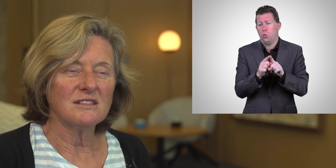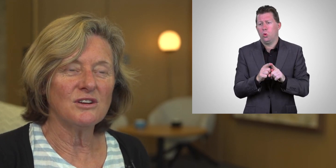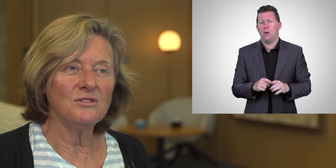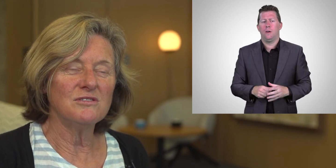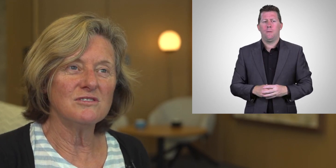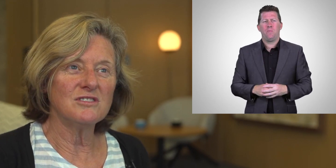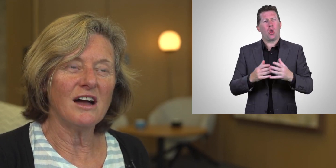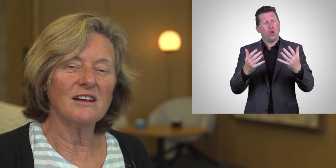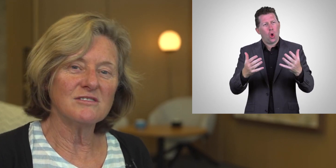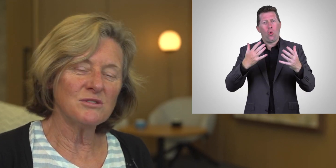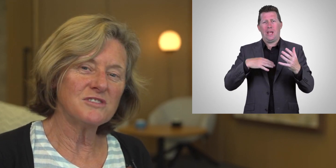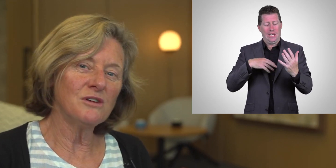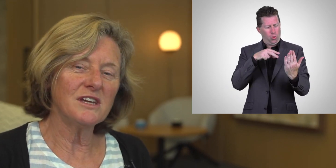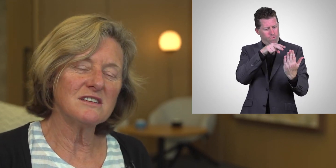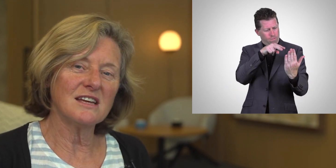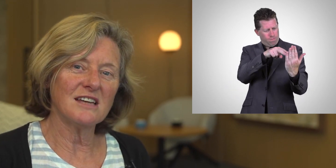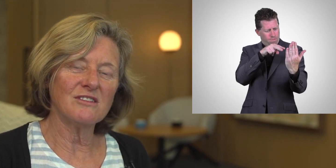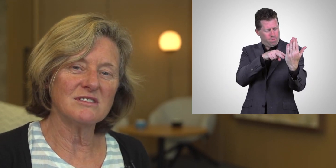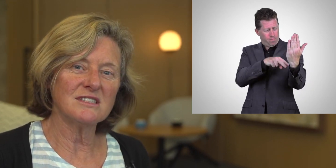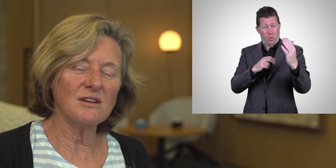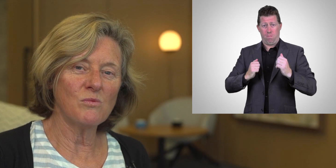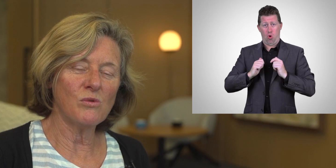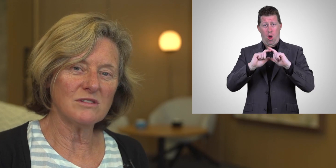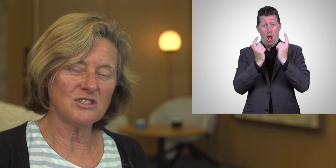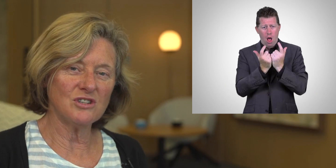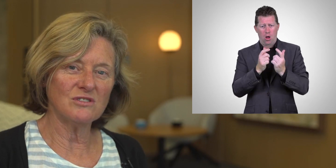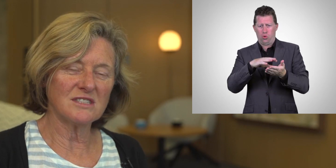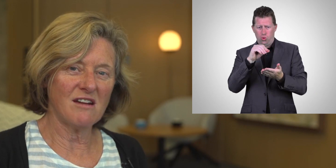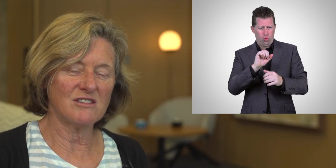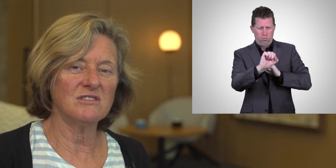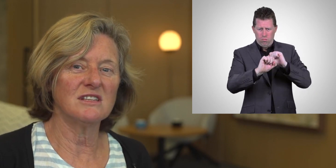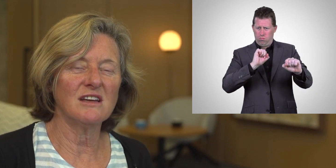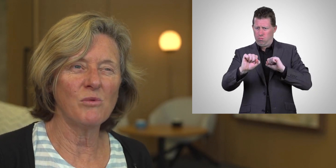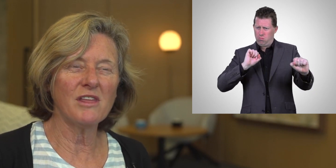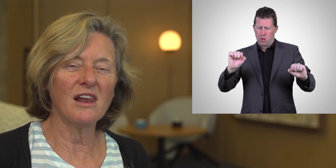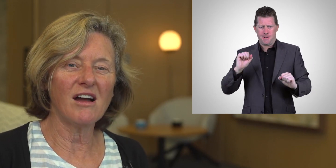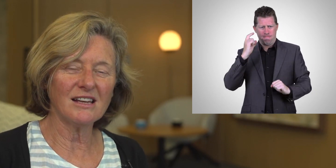so sort of delving into that data and seeing what students characteristics are, where their likely